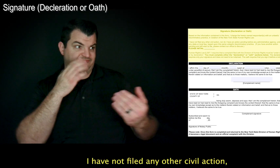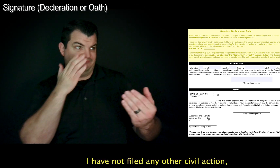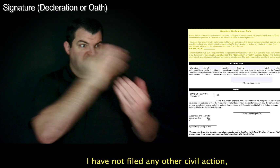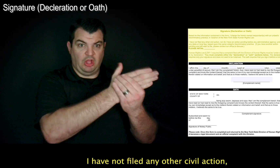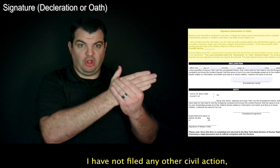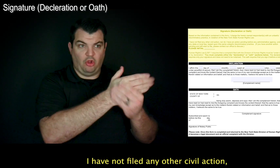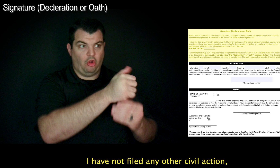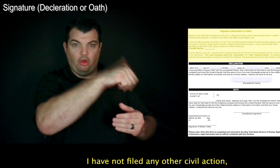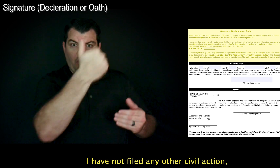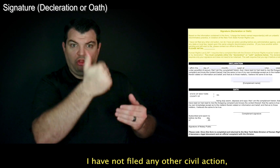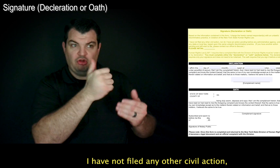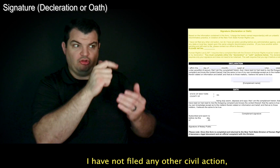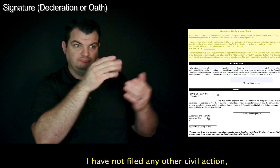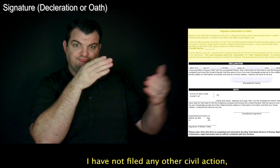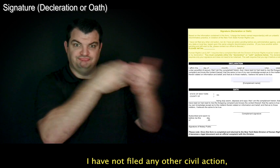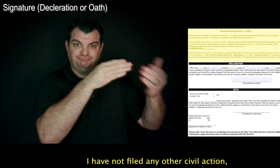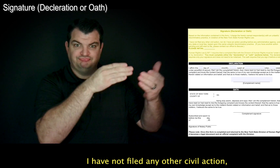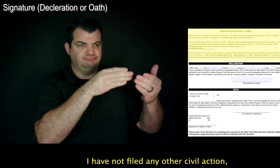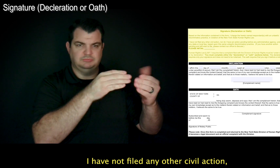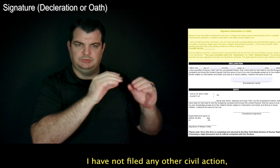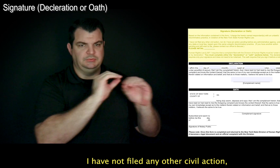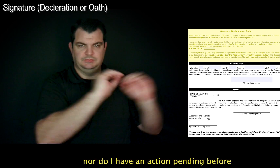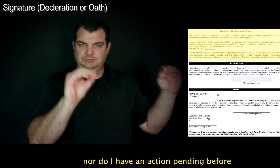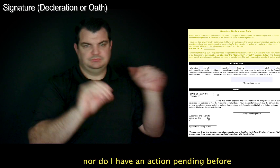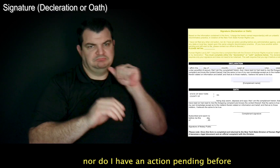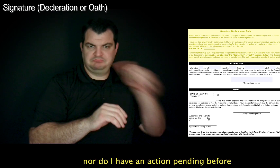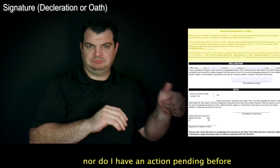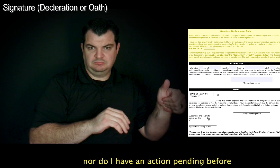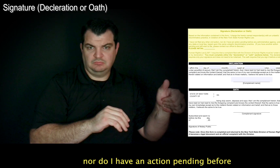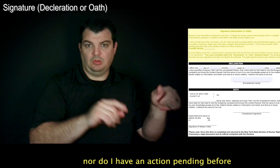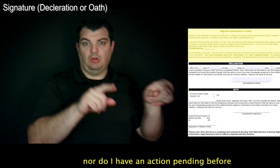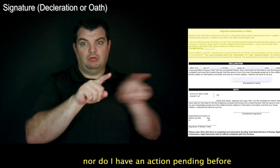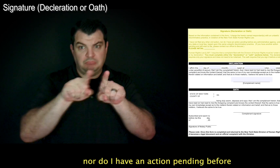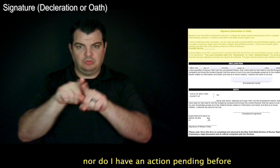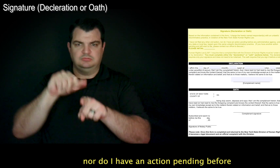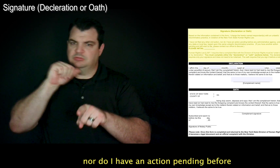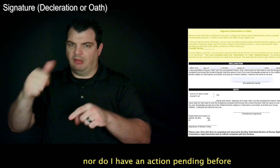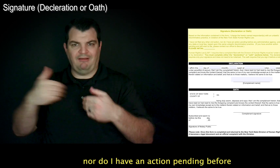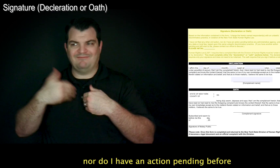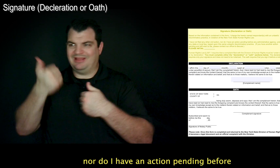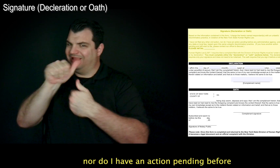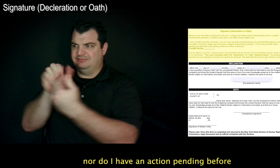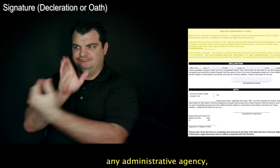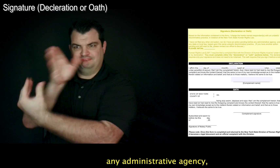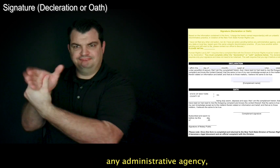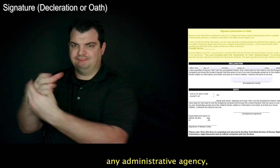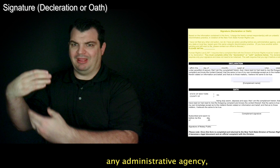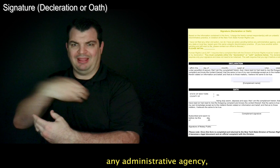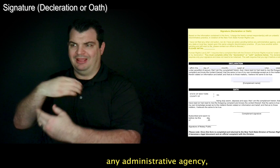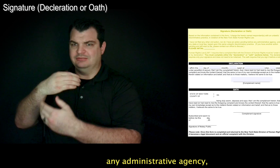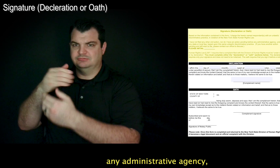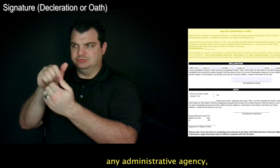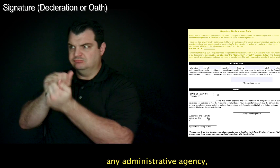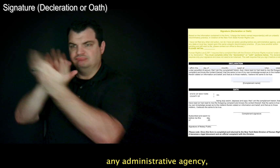I have not filed any other civil action, nor do I have an action pending before any administrative agency,